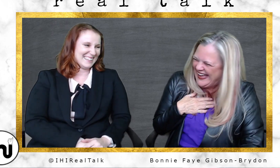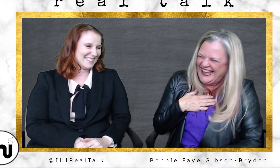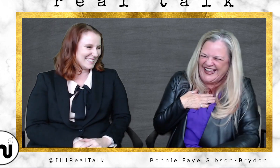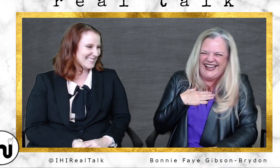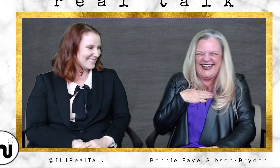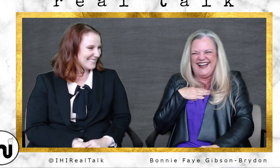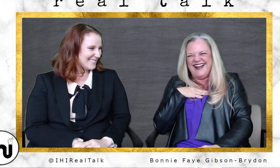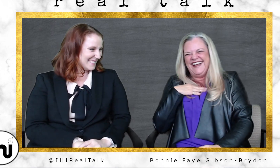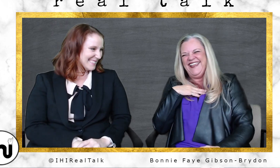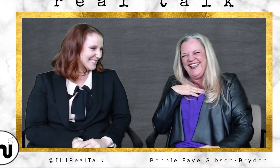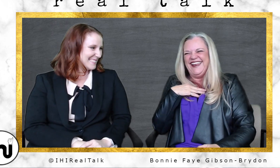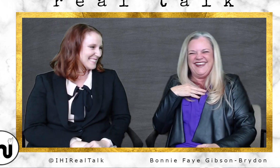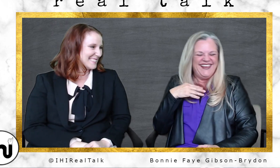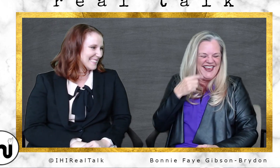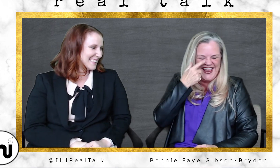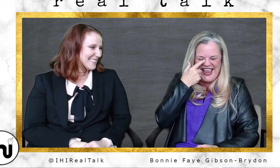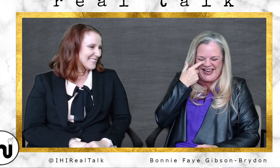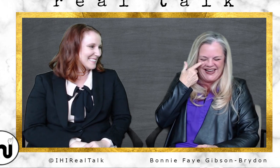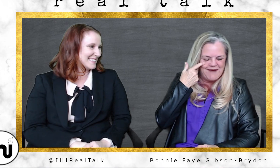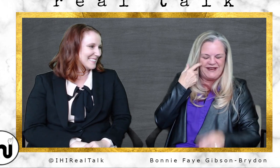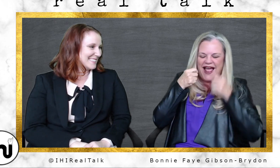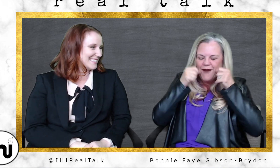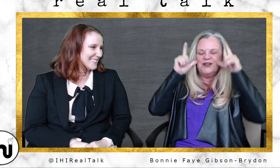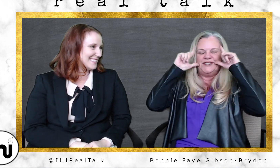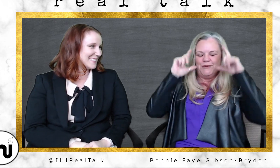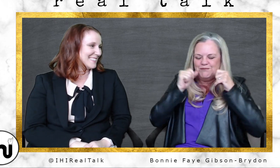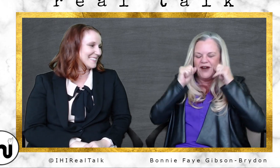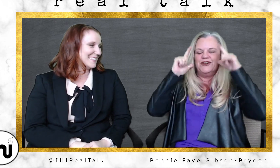And I mean, I was embarrassed